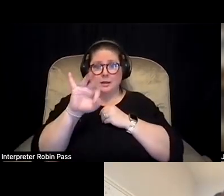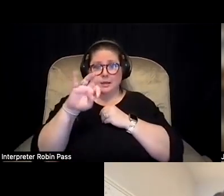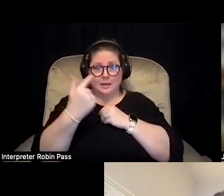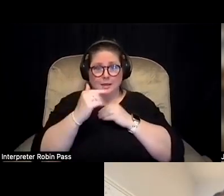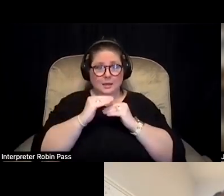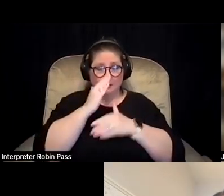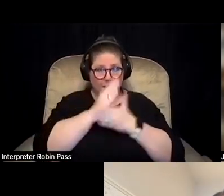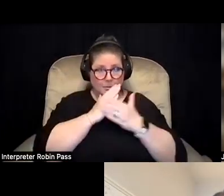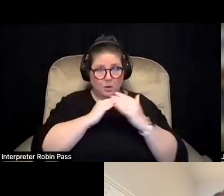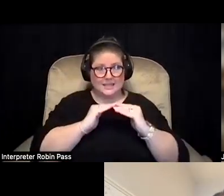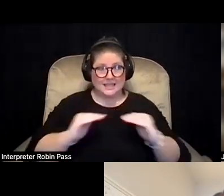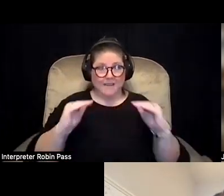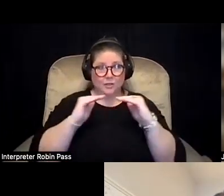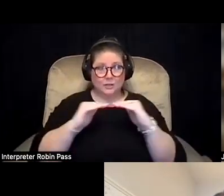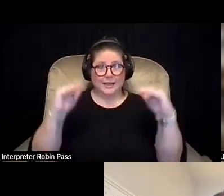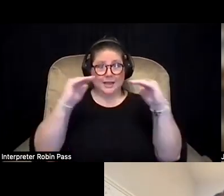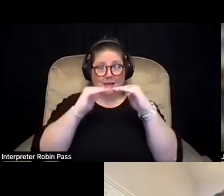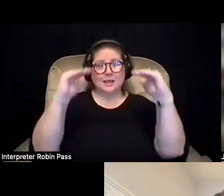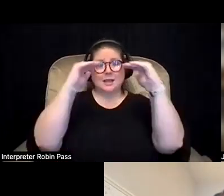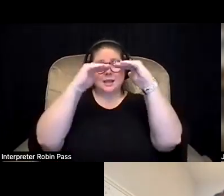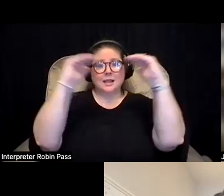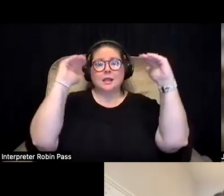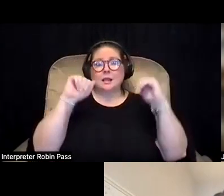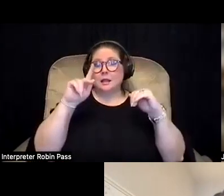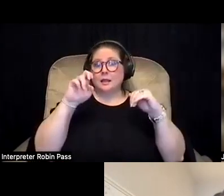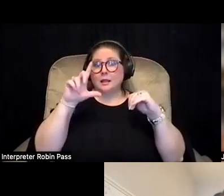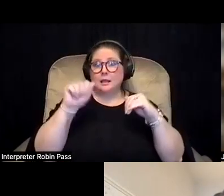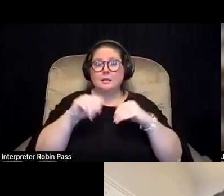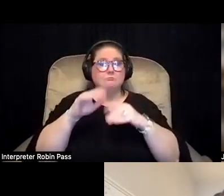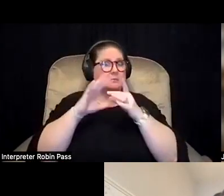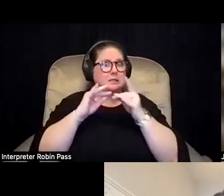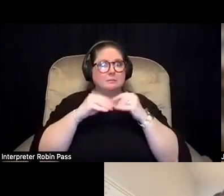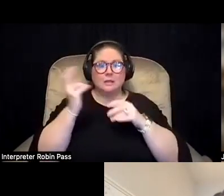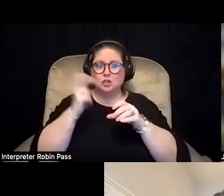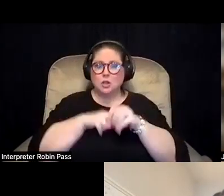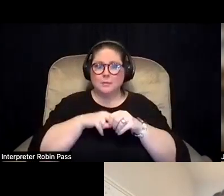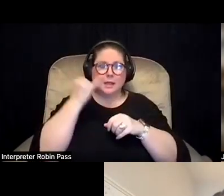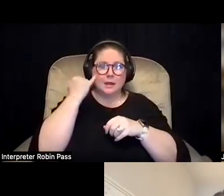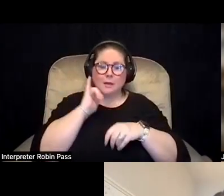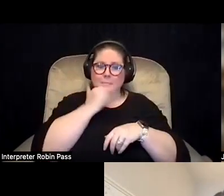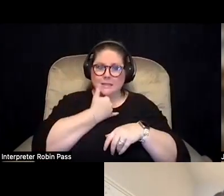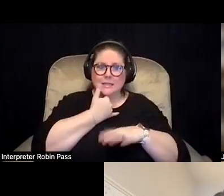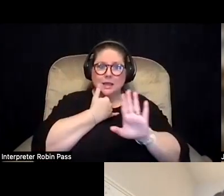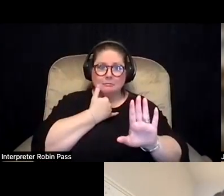you know as an akilah please speak you know jump in if if i'm misspeaking for you but you know